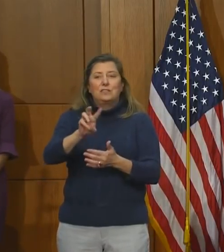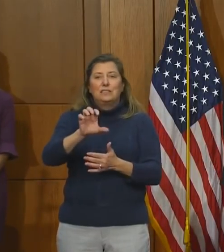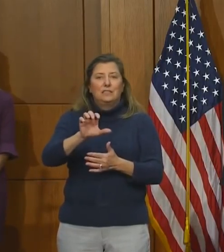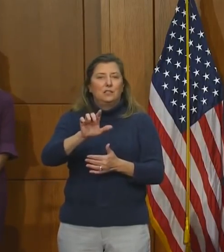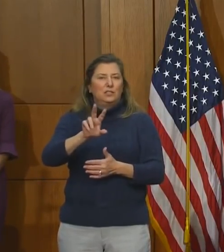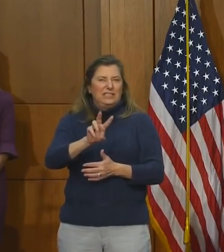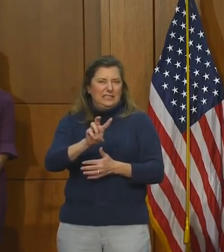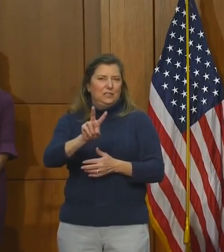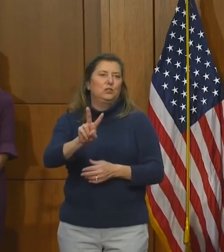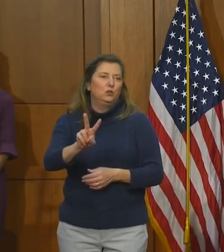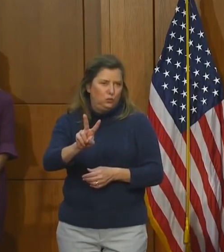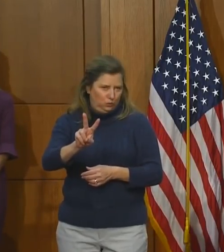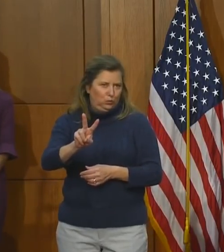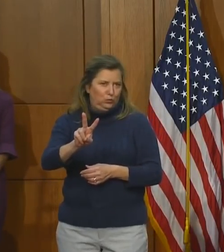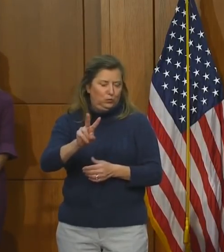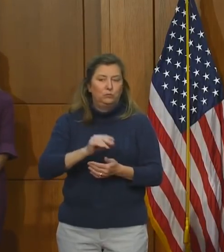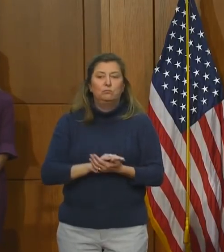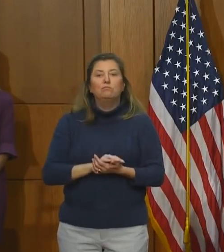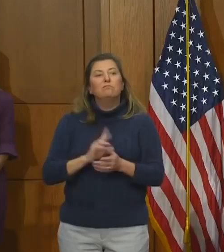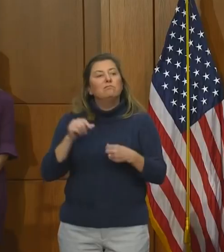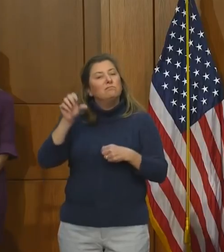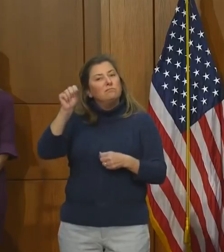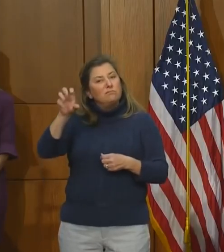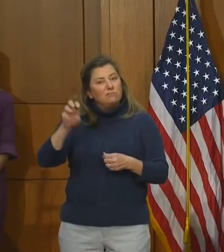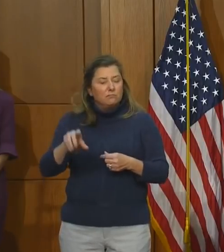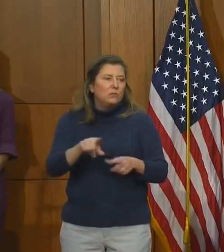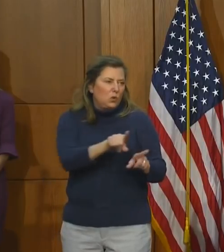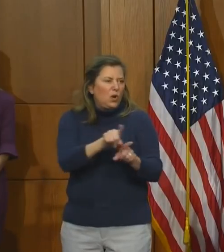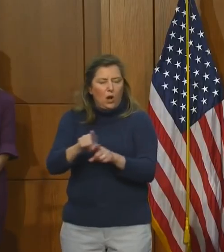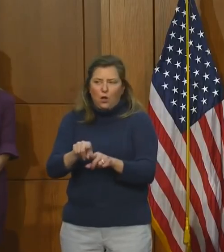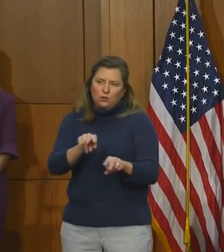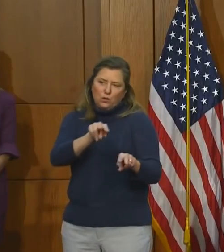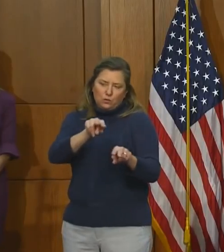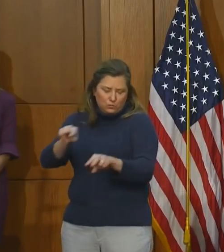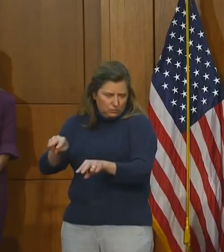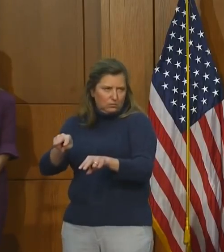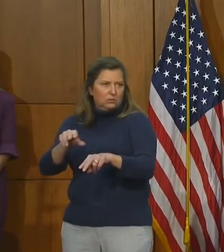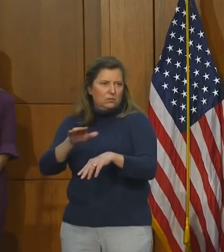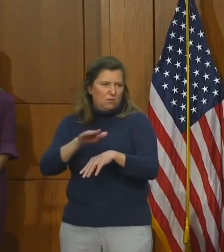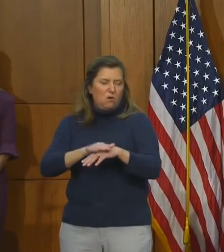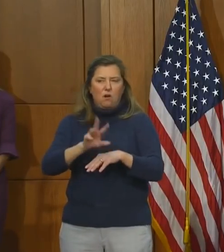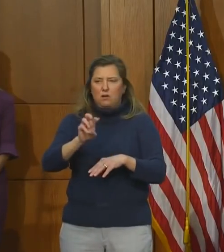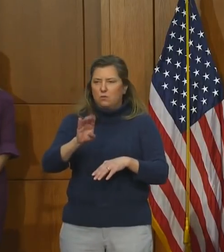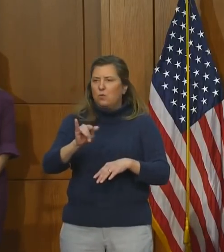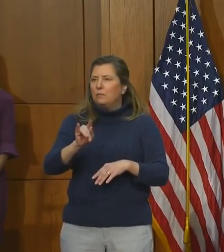TWO HUNDRED AND TWENTY AND NEW TASKS AND THAT REPORTING PERIOD OR SIX THOUSAND SIX HUNDRED AND